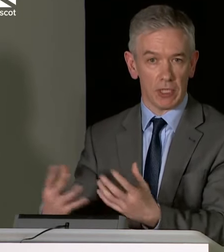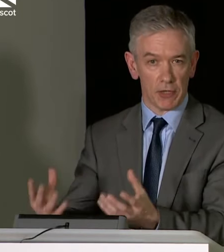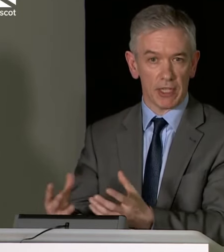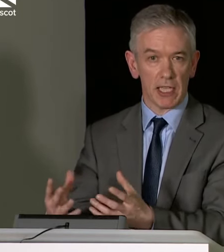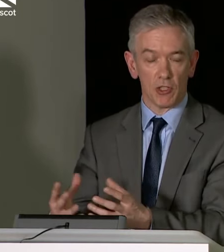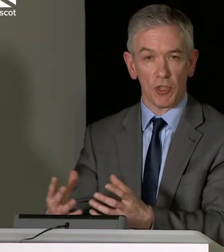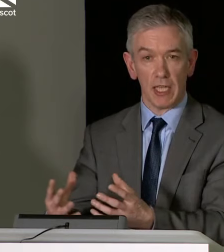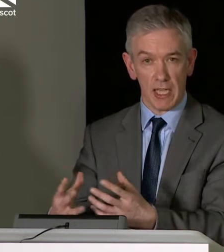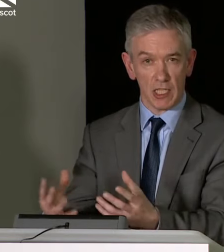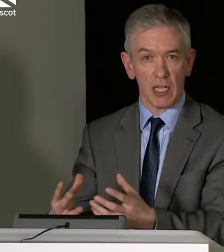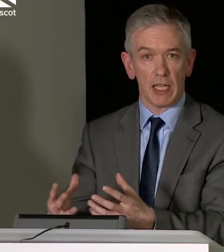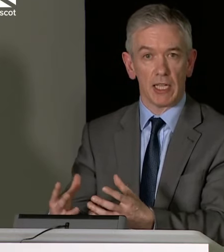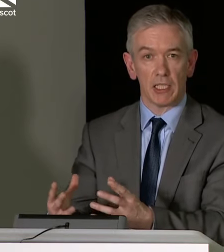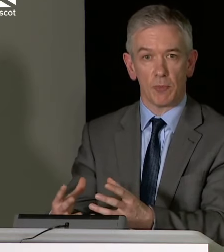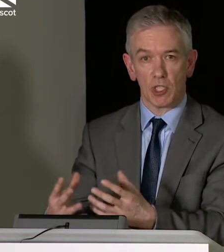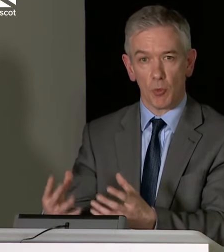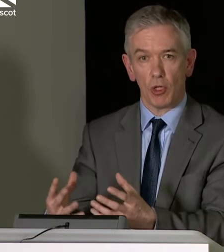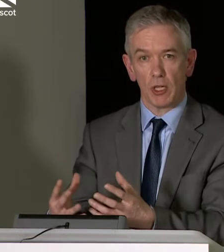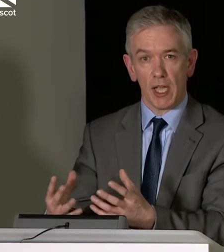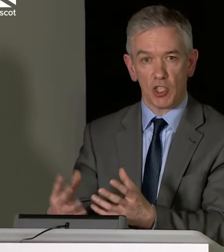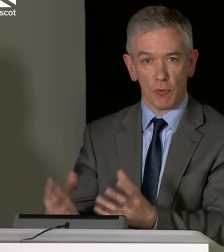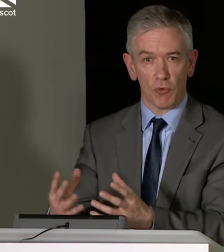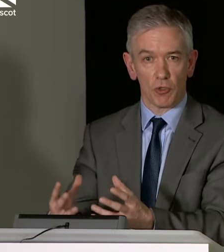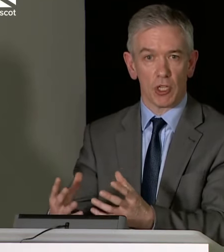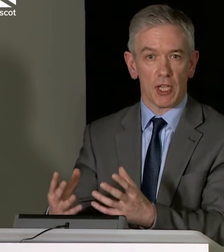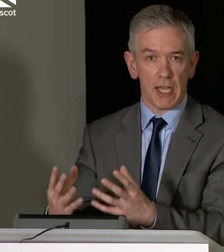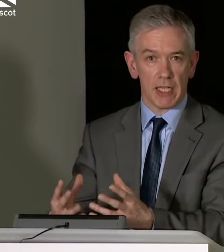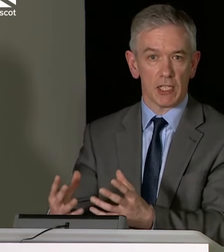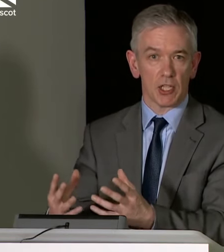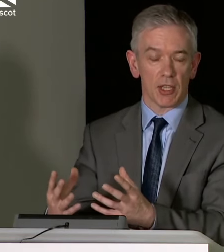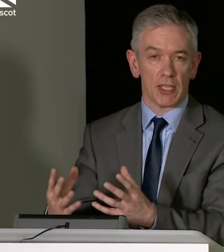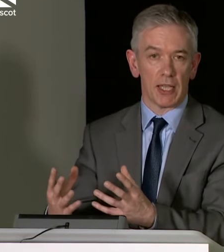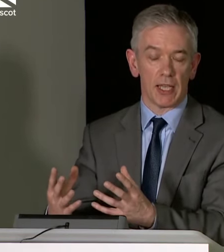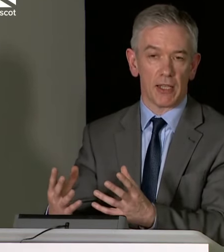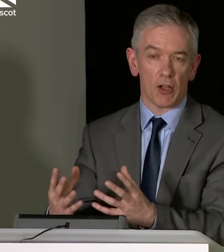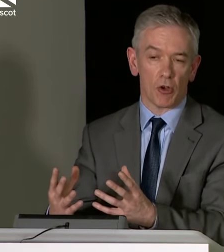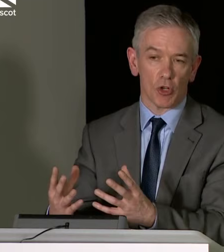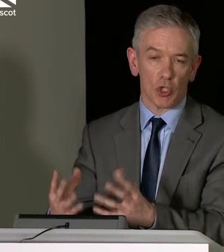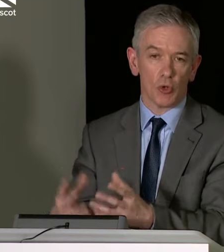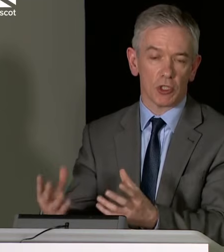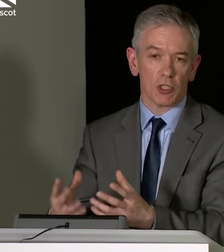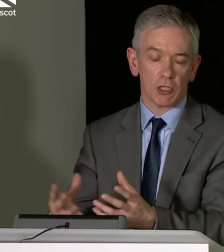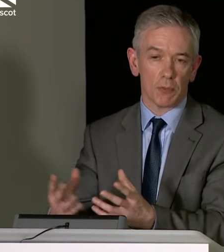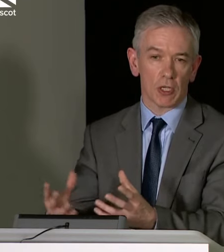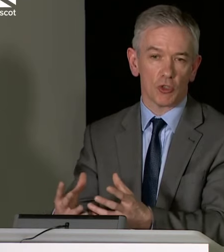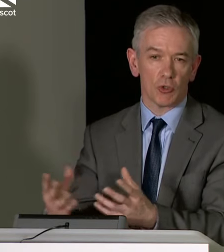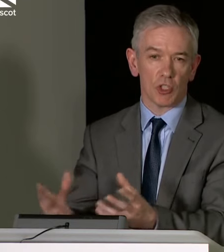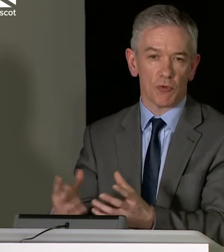So I think is likely to be smaller in some of those areas, or slower to control in some